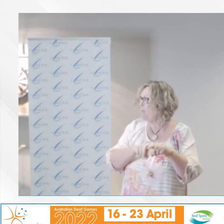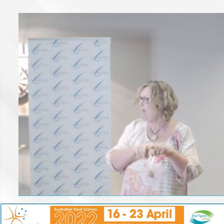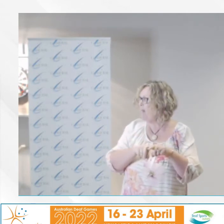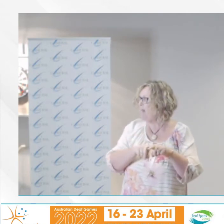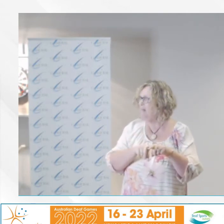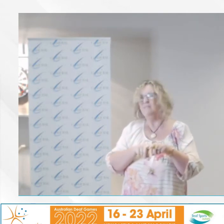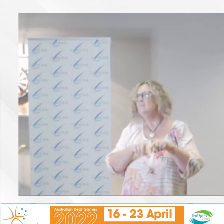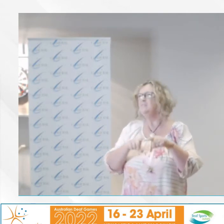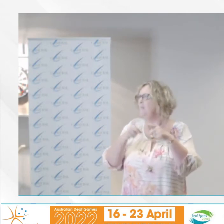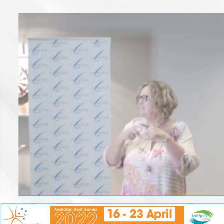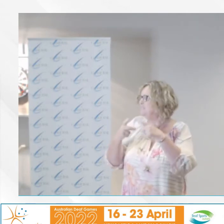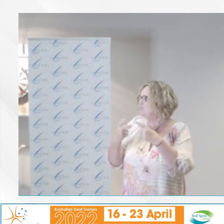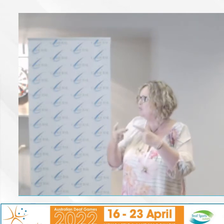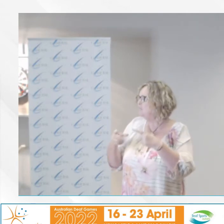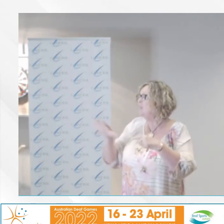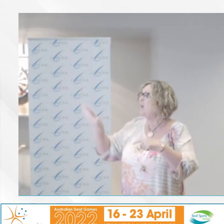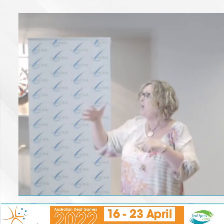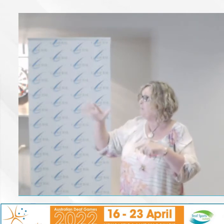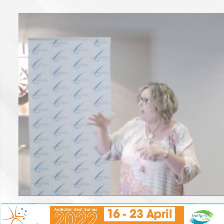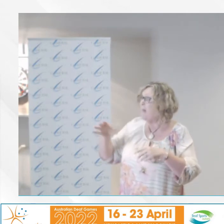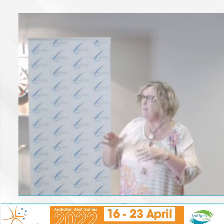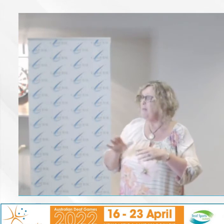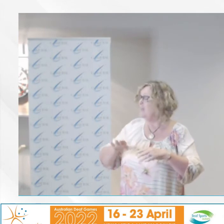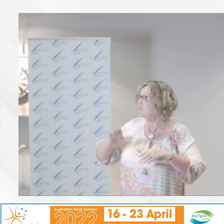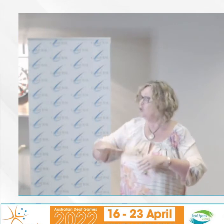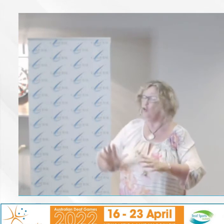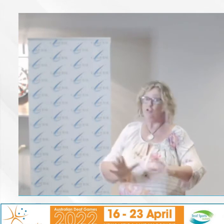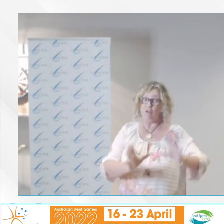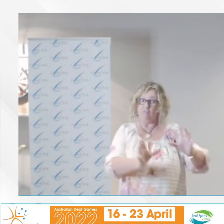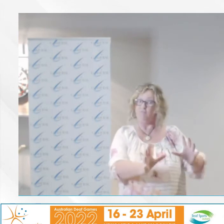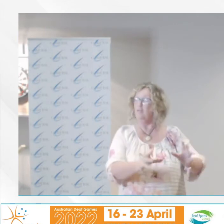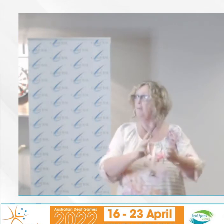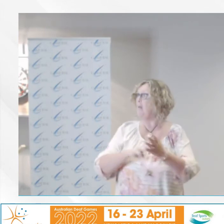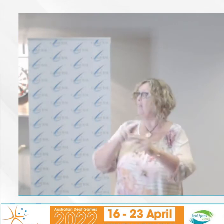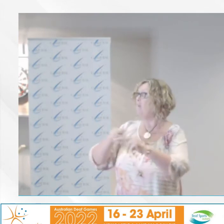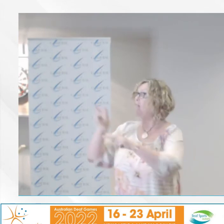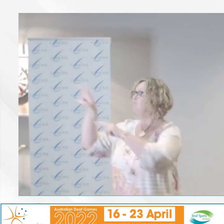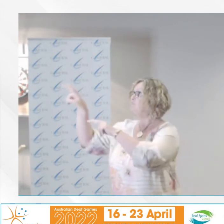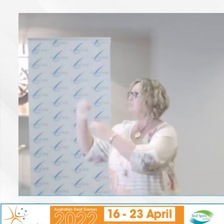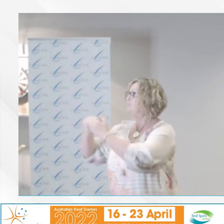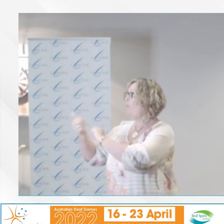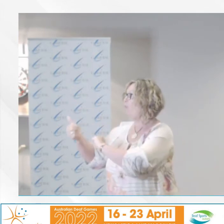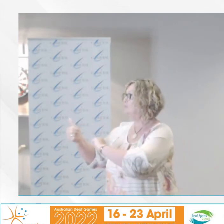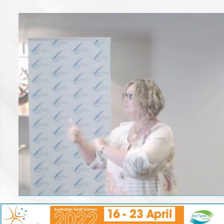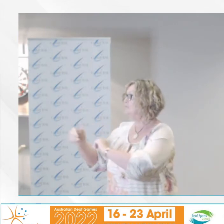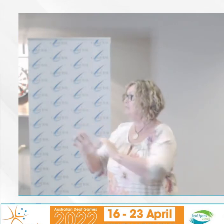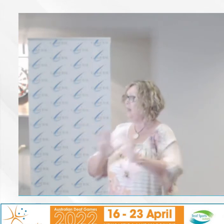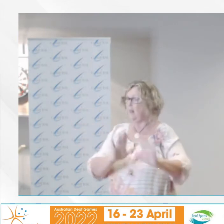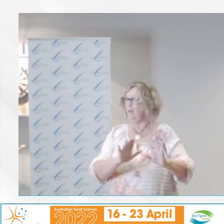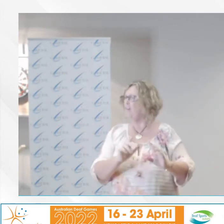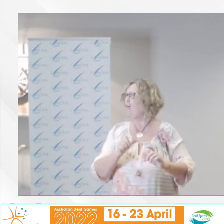playing so some sort of a fun activity maybe for example we could have like a drop-off set